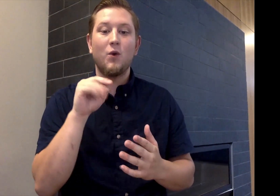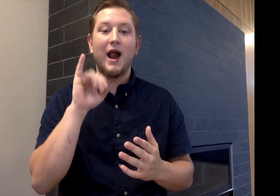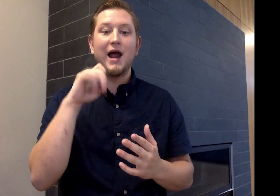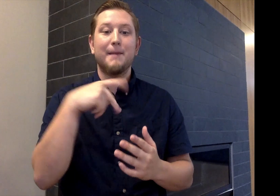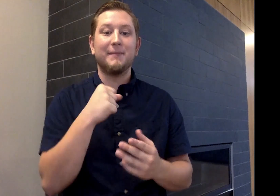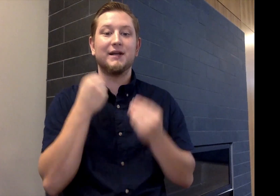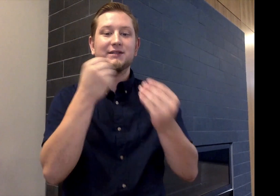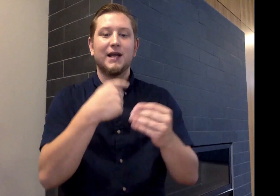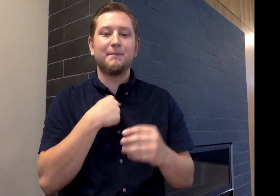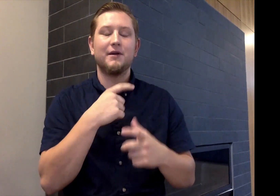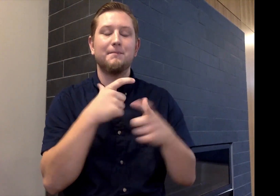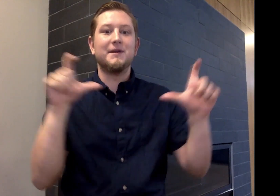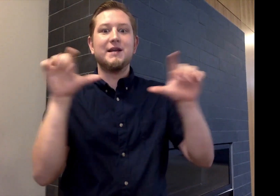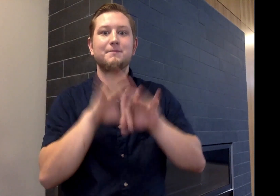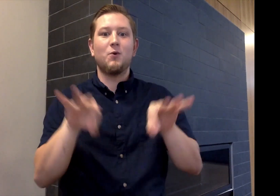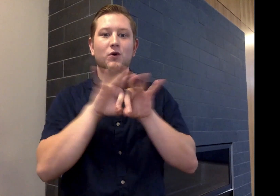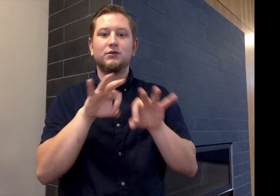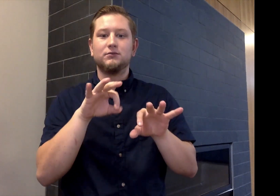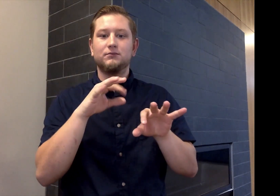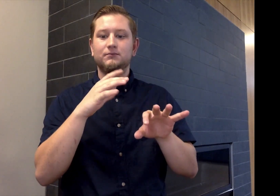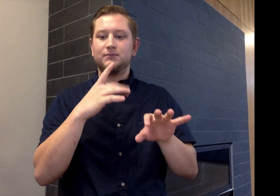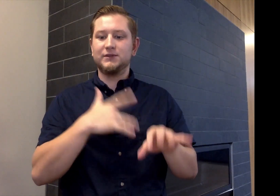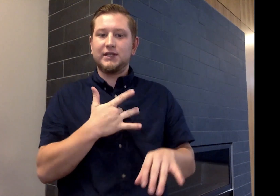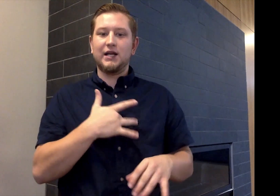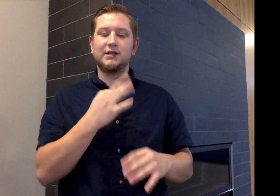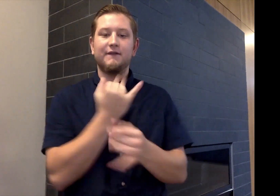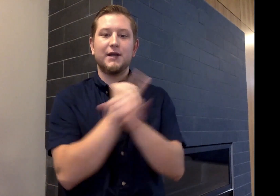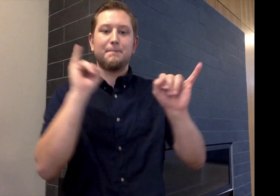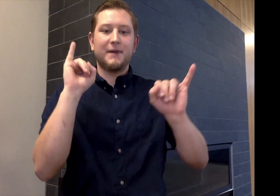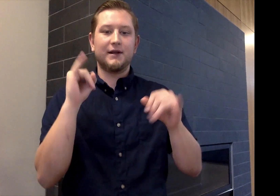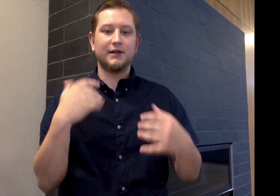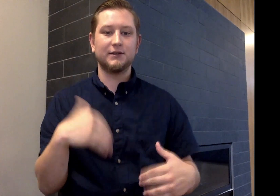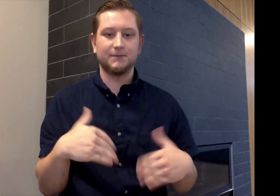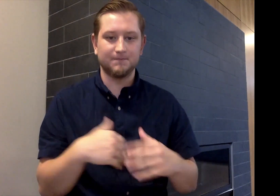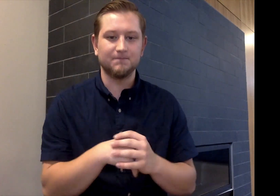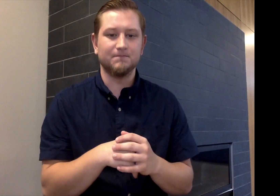Being part of my own IEP meetings became a way